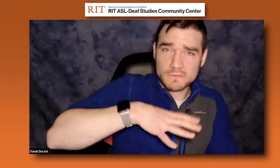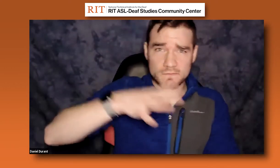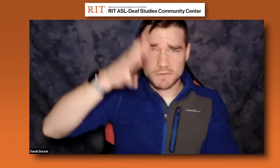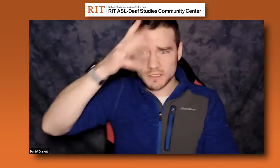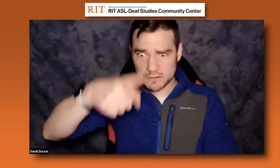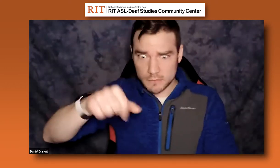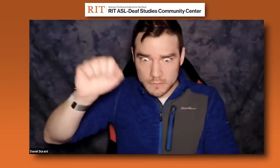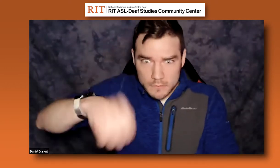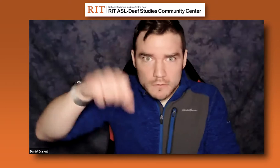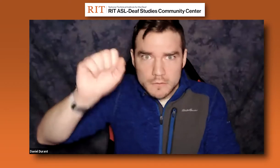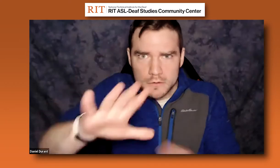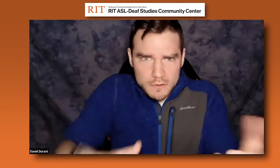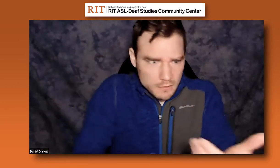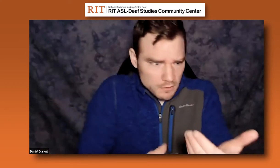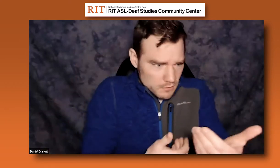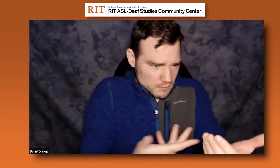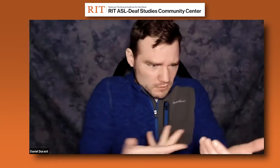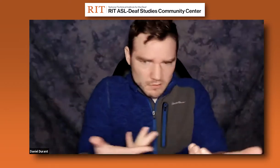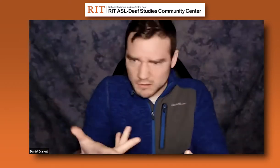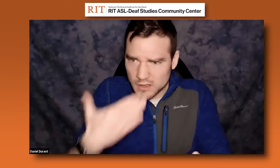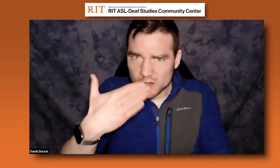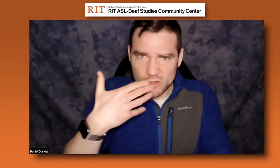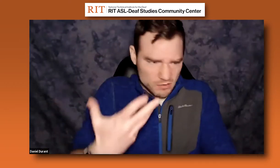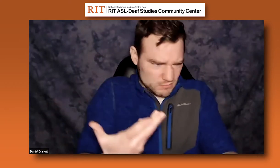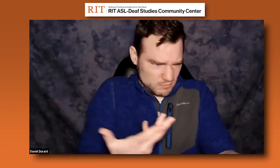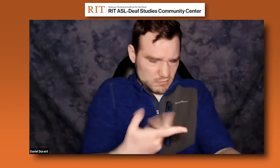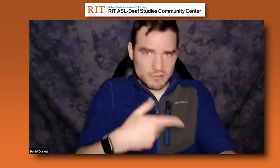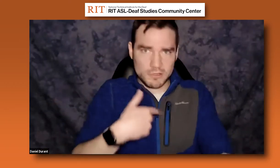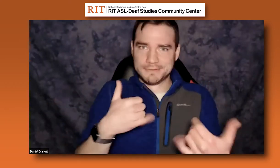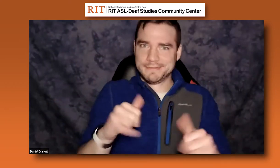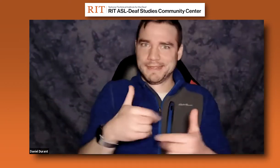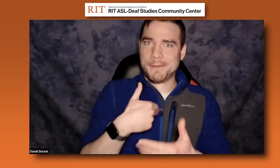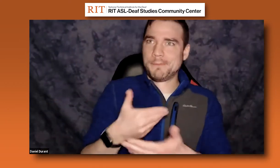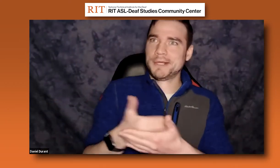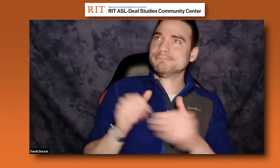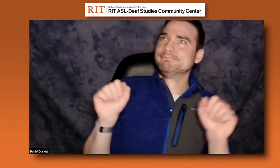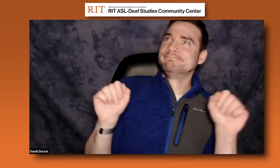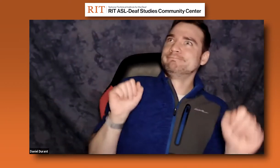I think this is your son," and my dad was like, "Yes! Well, thank you! I mean, this is my baby."